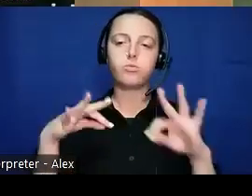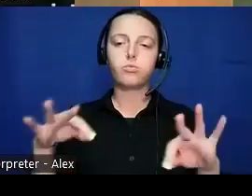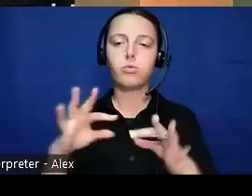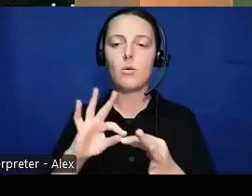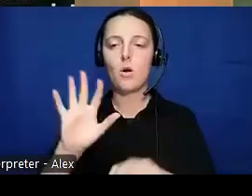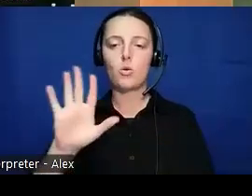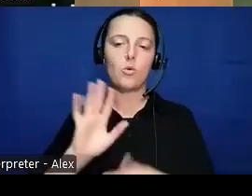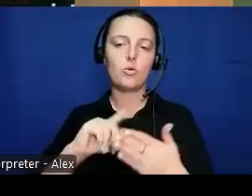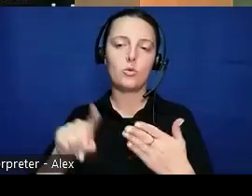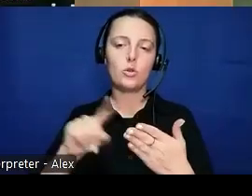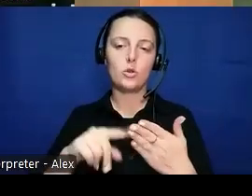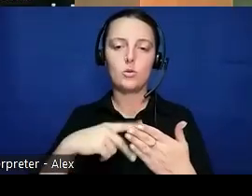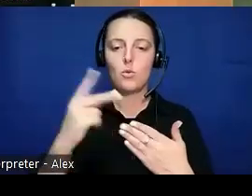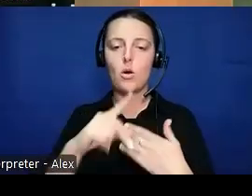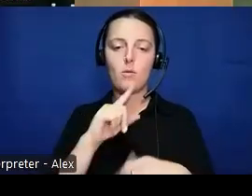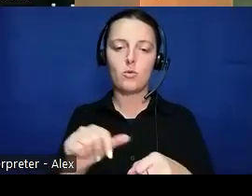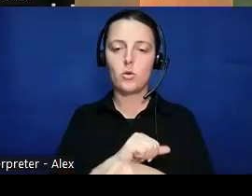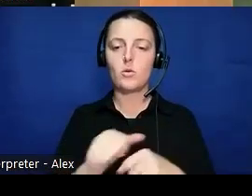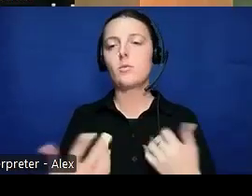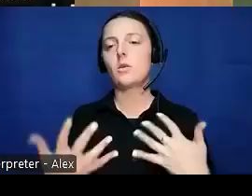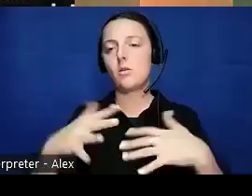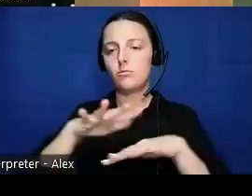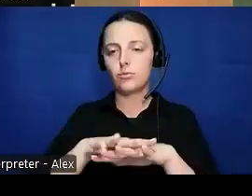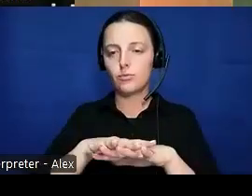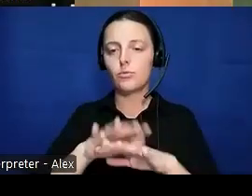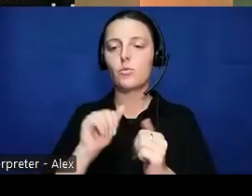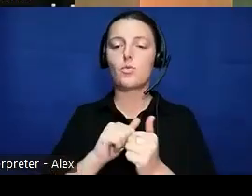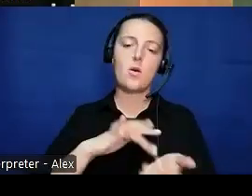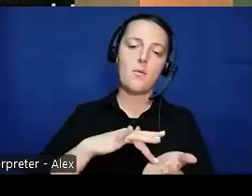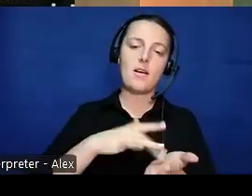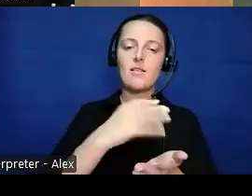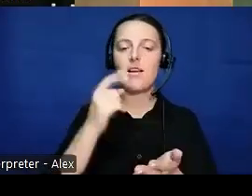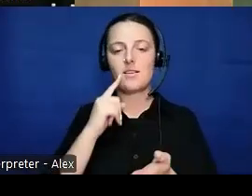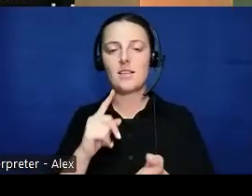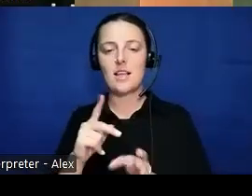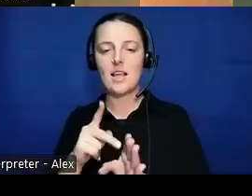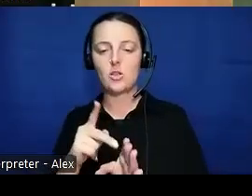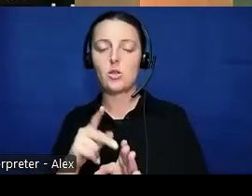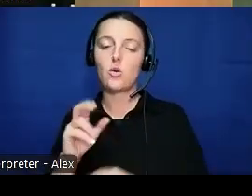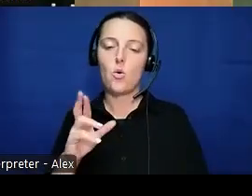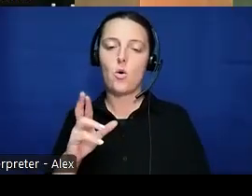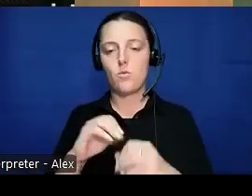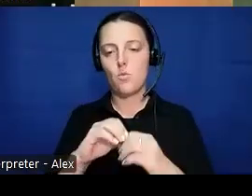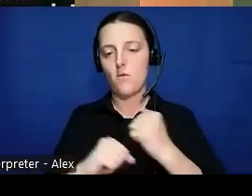at the intersection of medicine and psychiatry or more fundamentally physiology and behavior. I